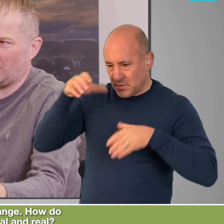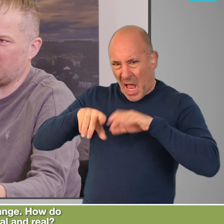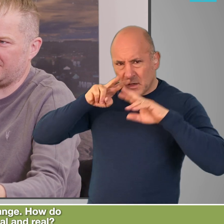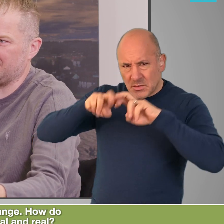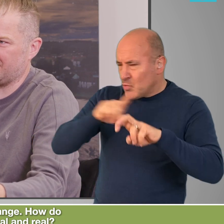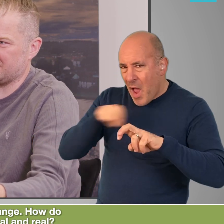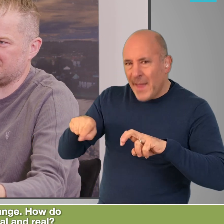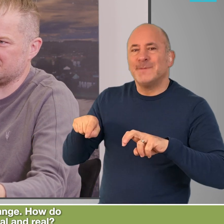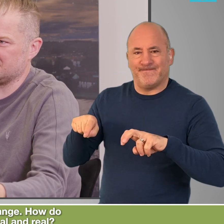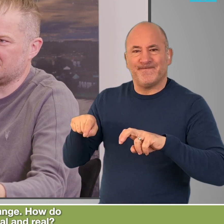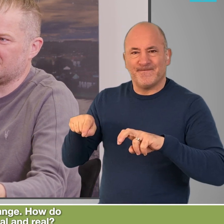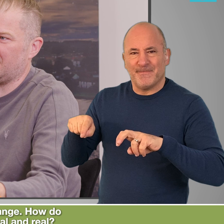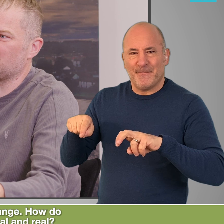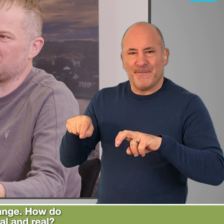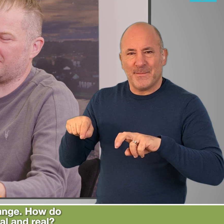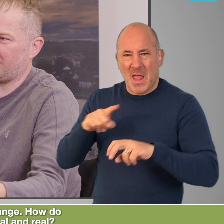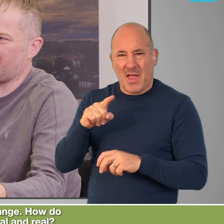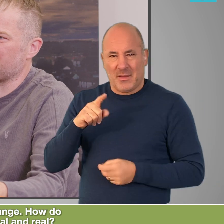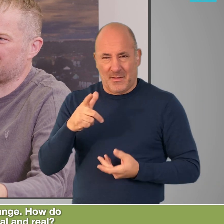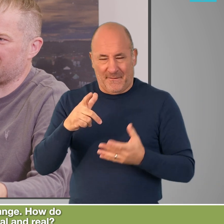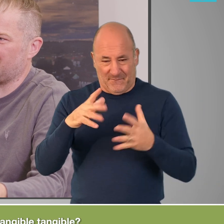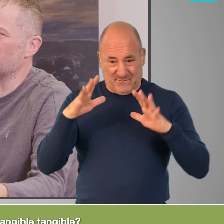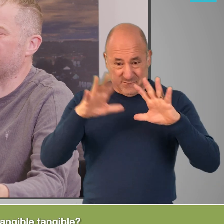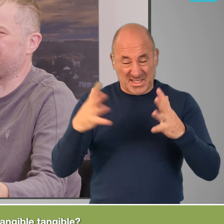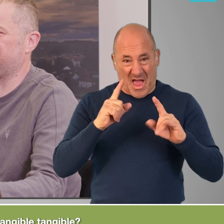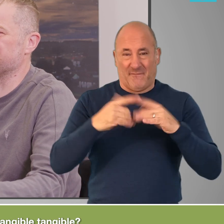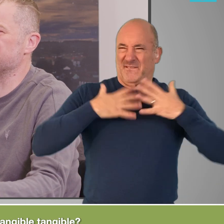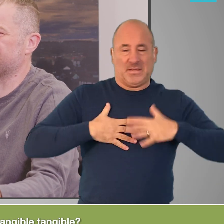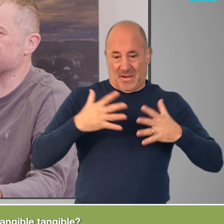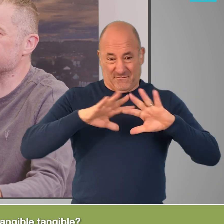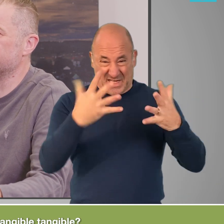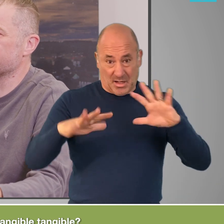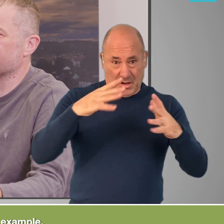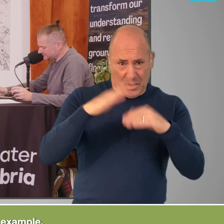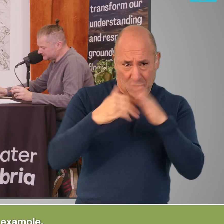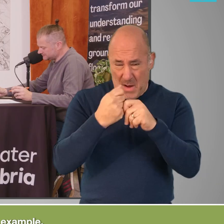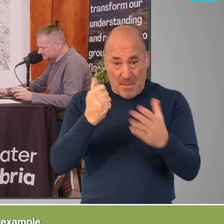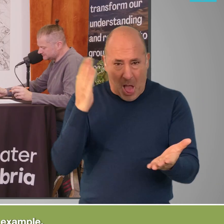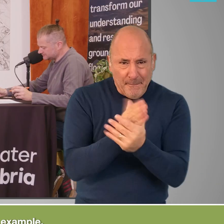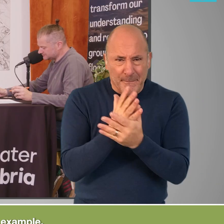need to make that change. How do we make that physical and real? How do we make it the intangible tangible? Going back to the example,